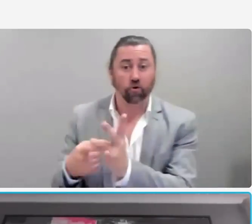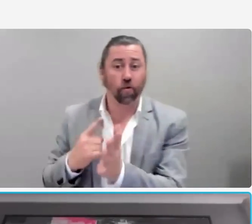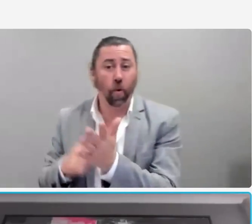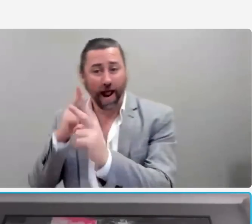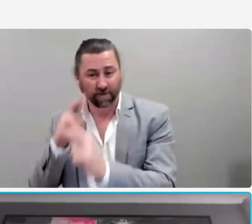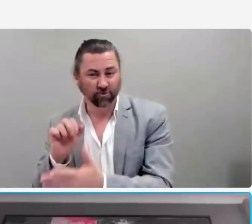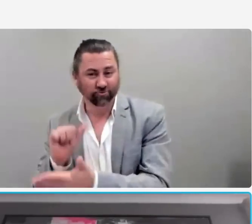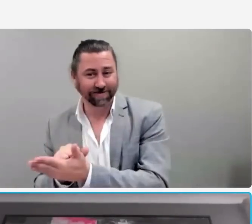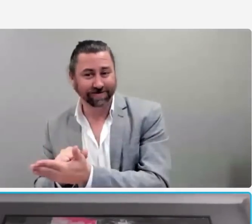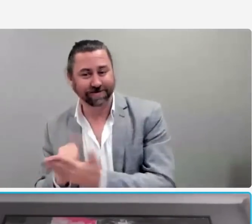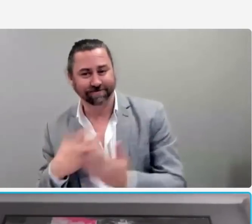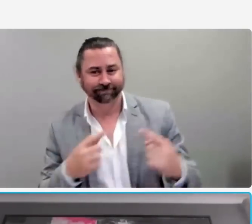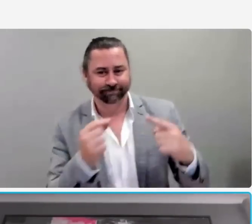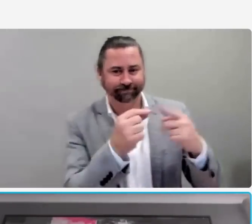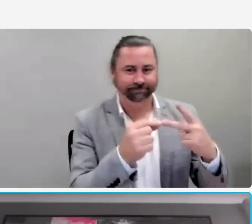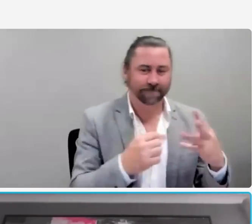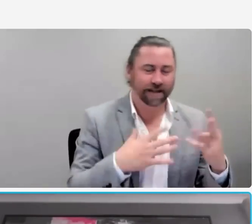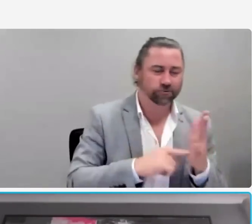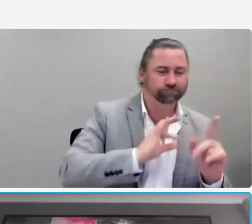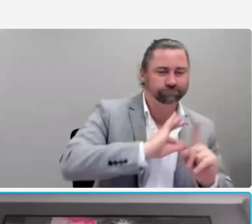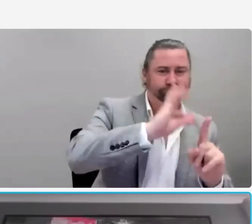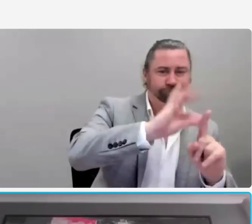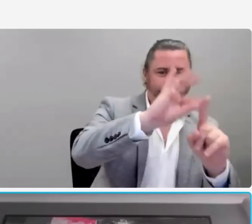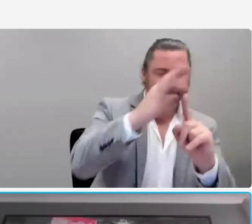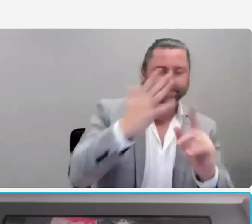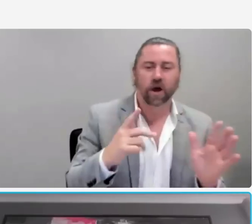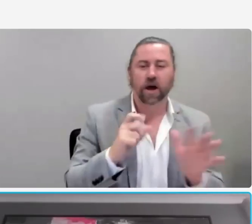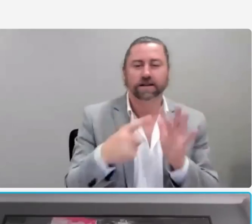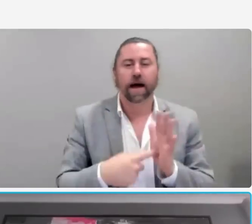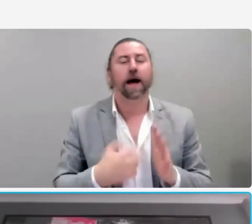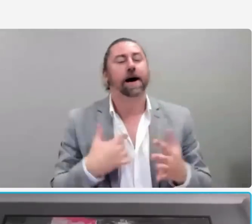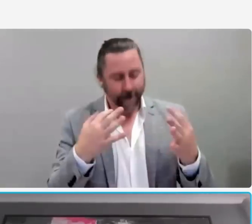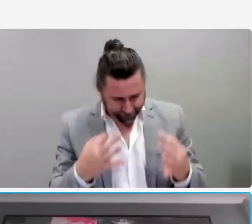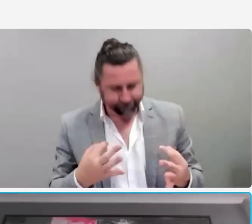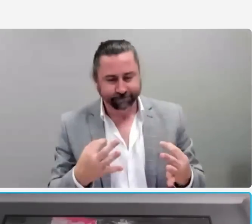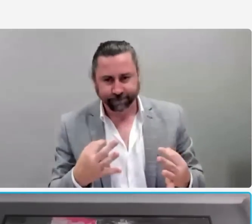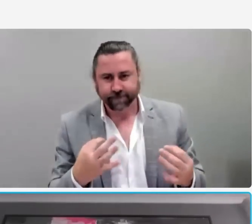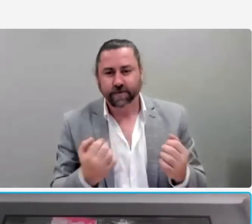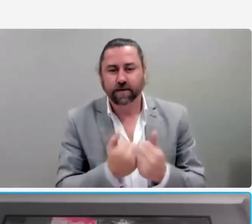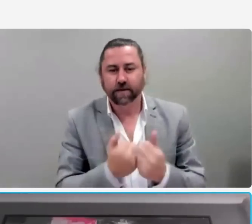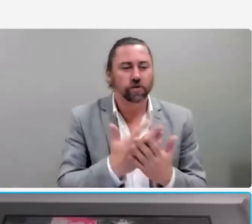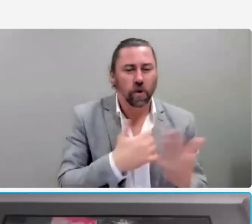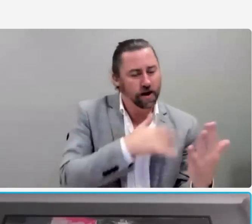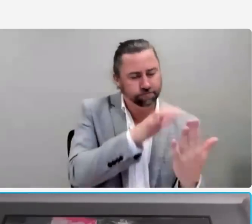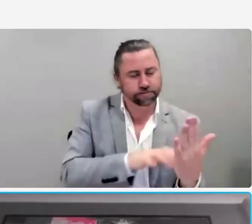And so it's formed the basis of the Department's review and development of the draft strengthened quality standards.